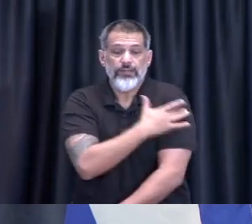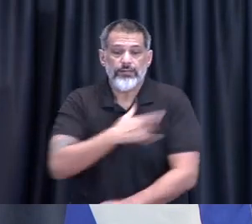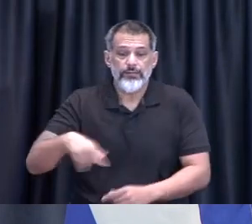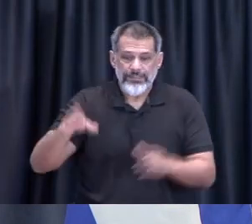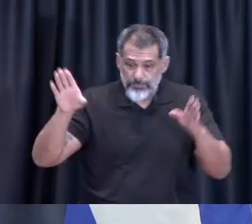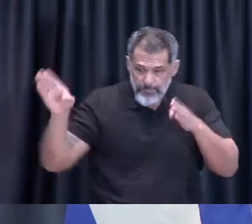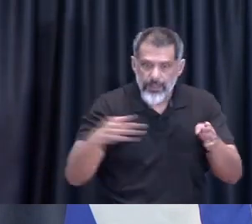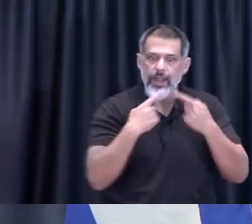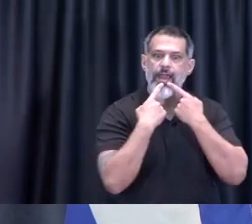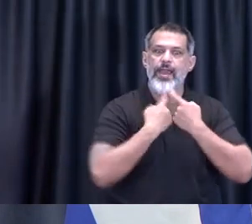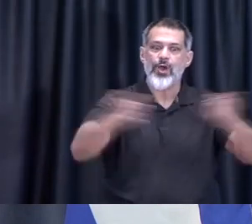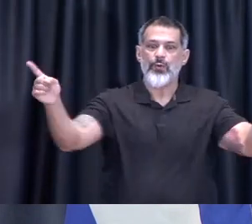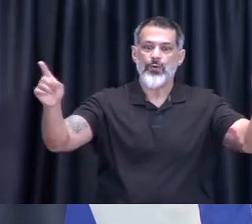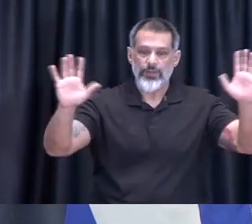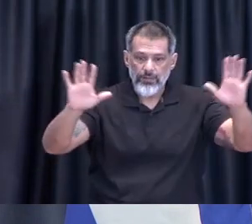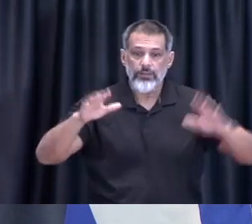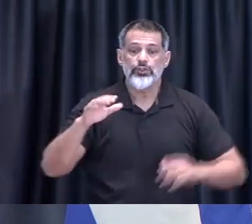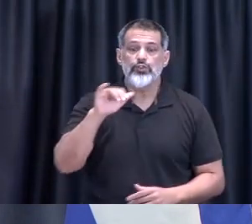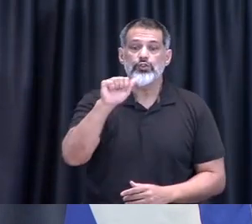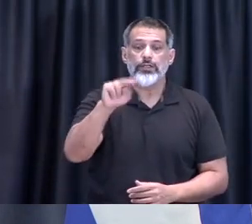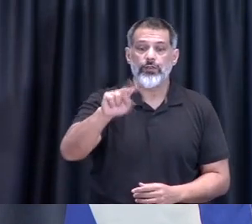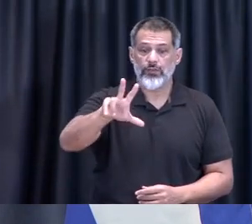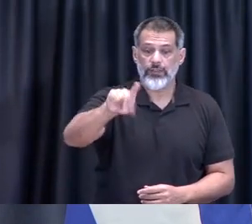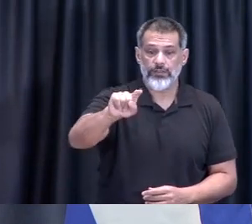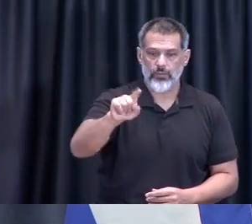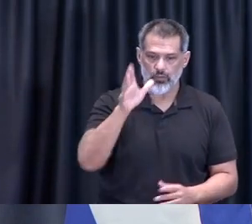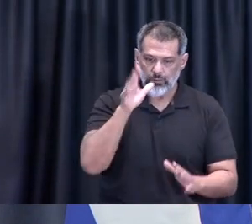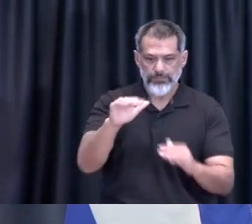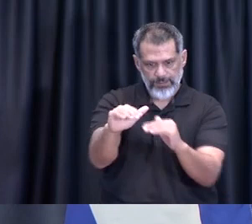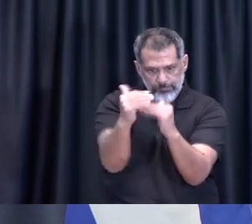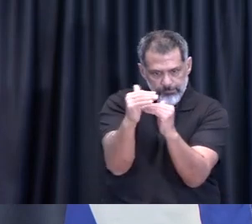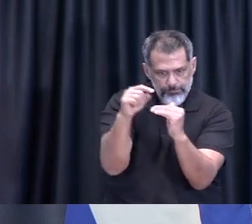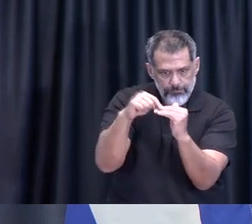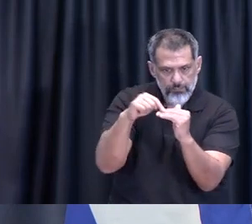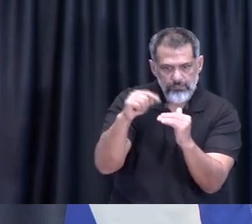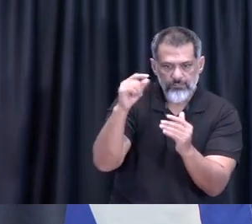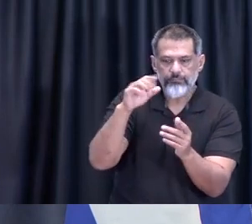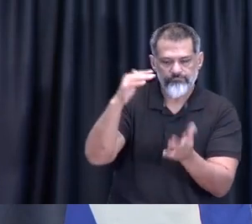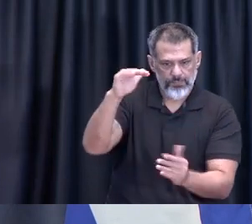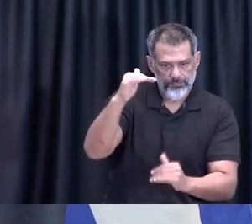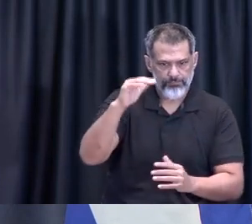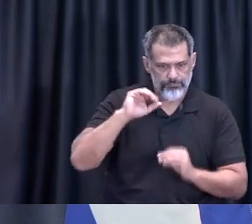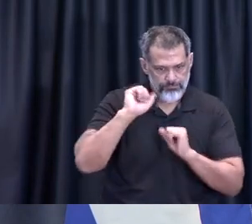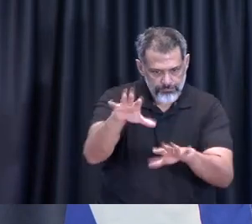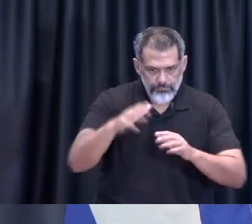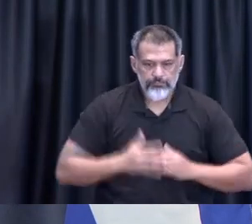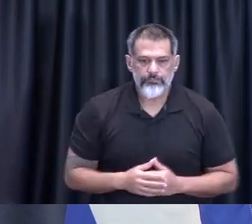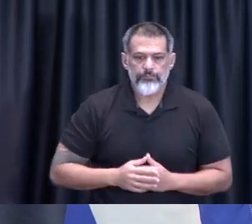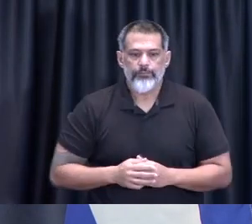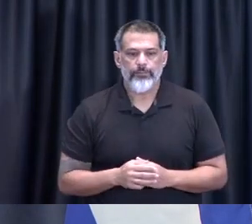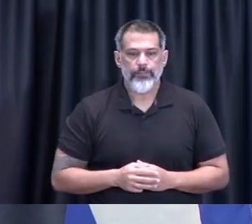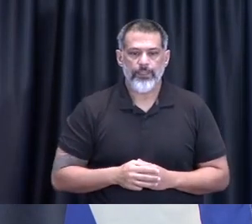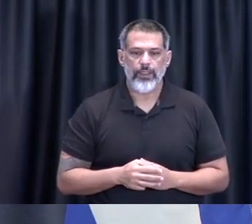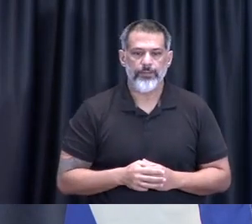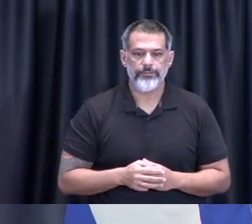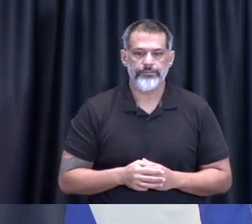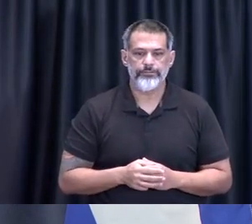loosen some restrictions as of January 31st. As that date approaches